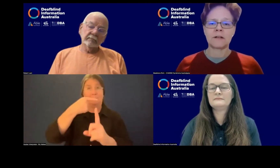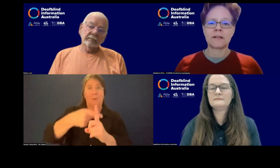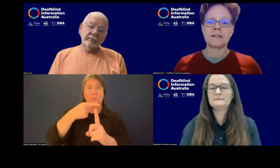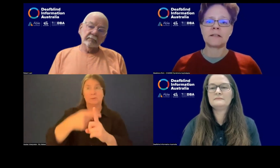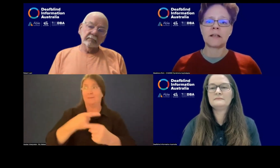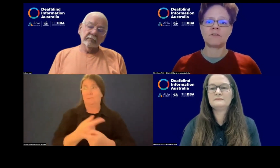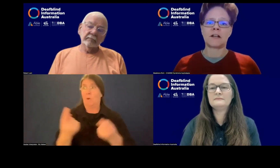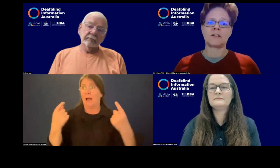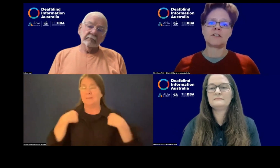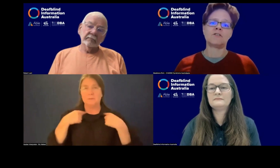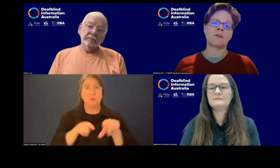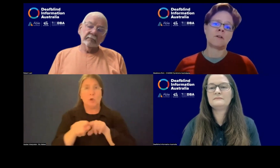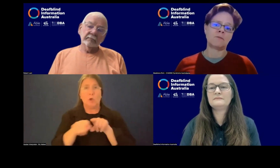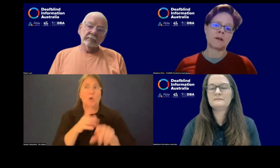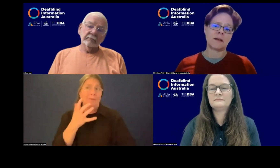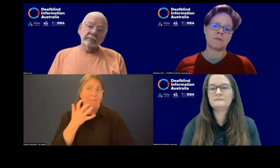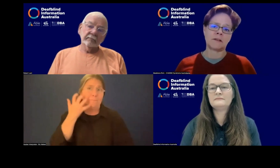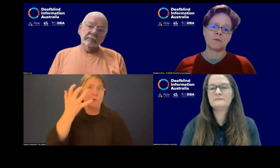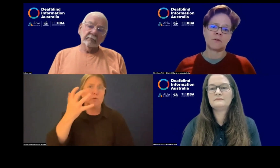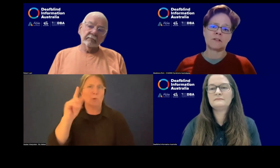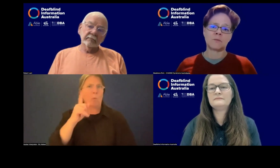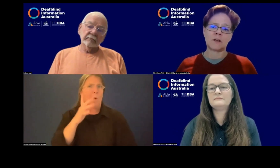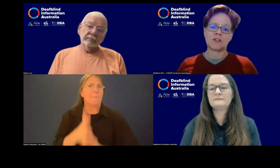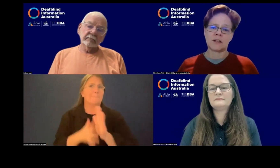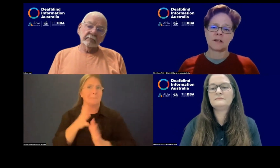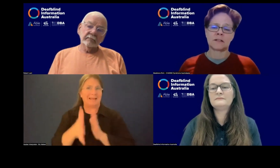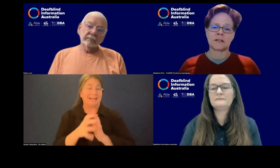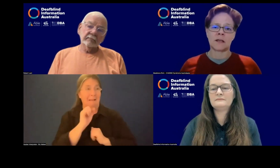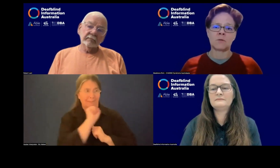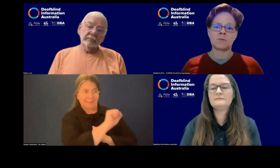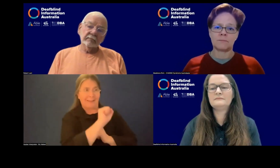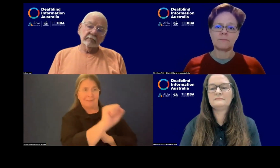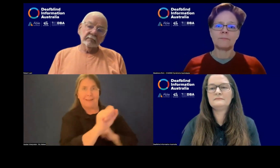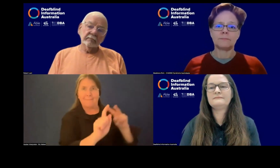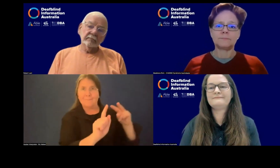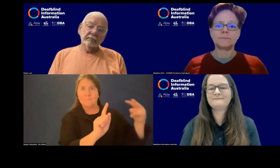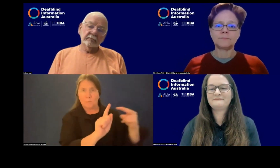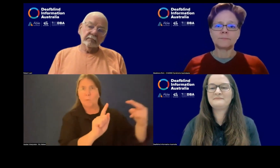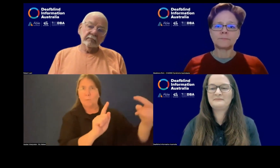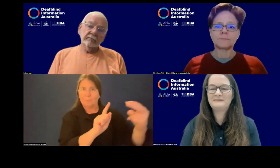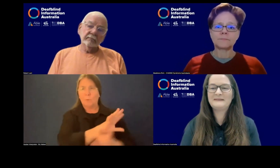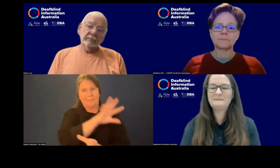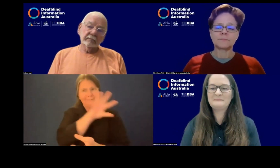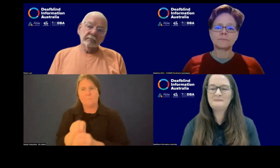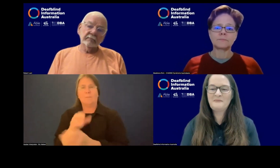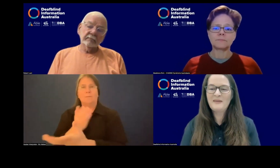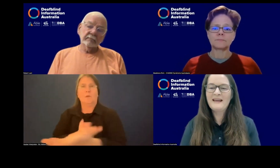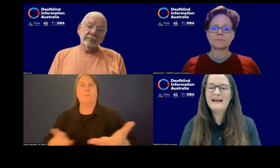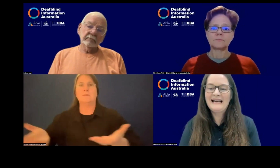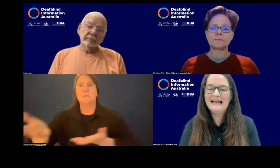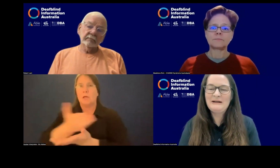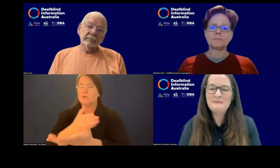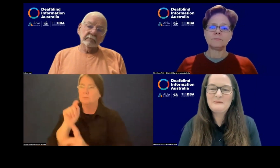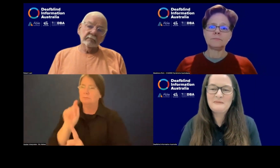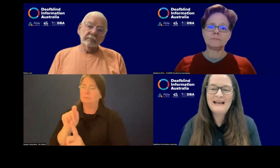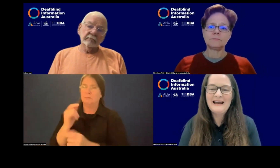what it is to have CHARGE syndrome, if we're going to have these voices being shared at the table.